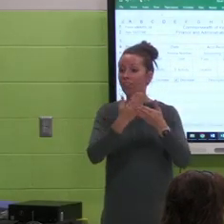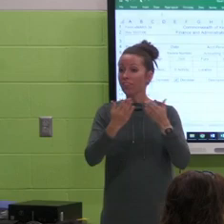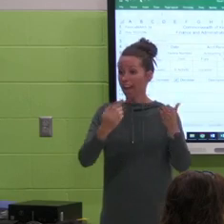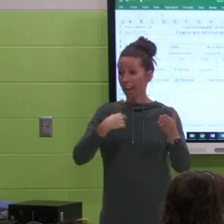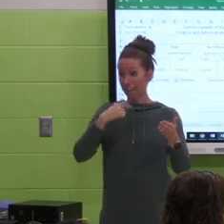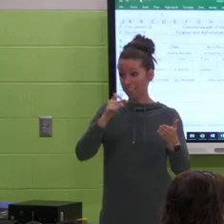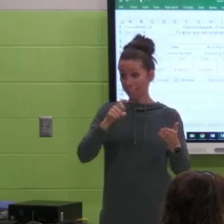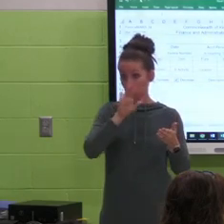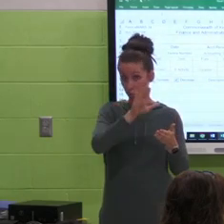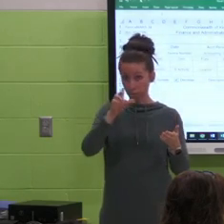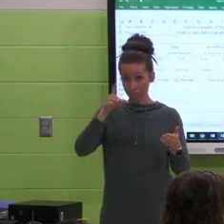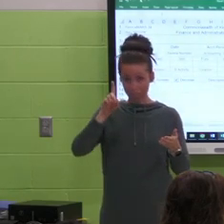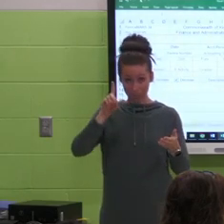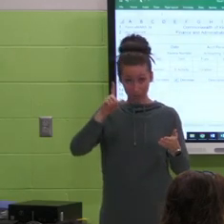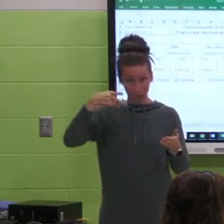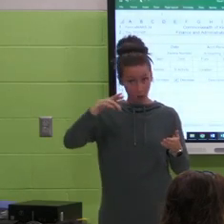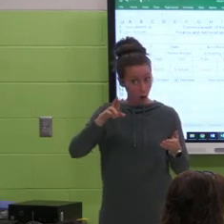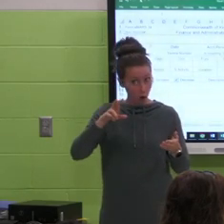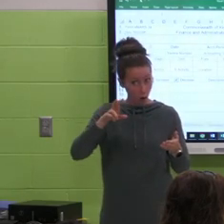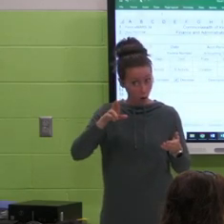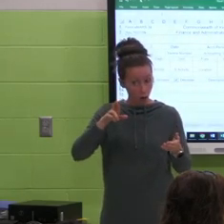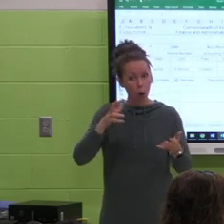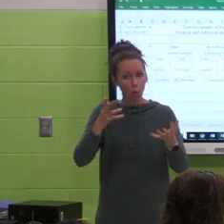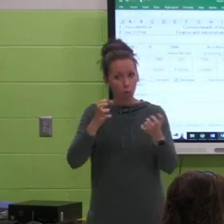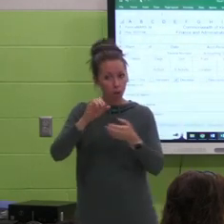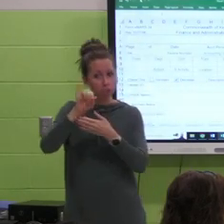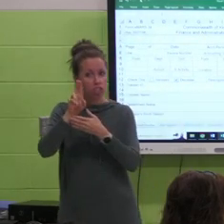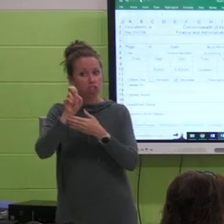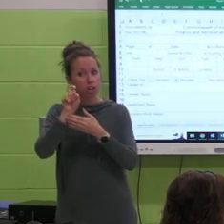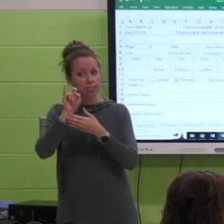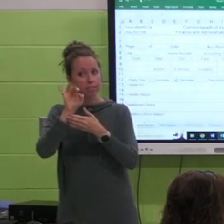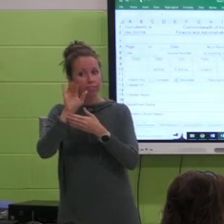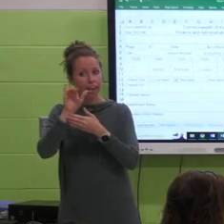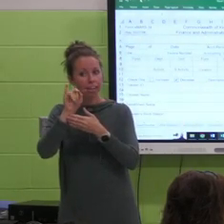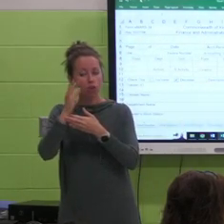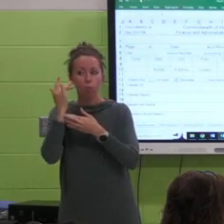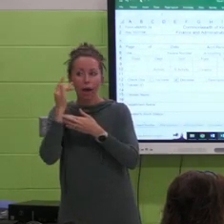DPR when you submit them is a justification for why we're spending the funds how much it's going